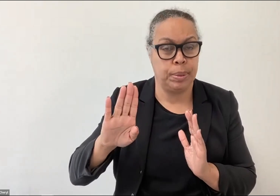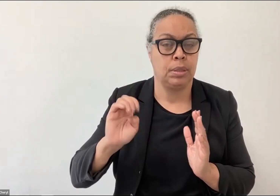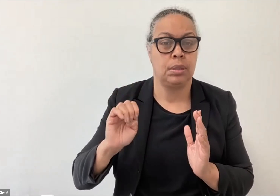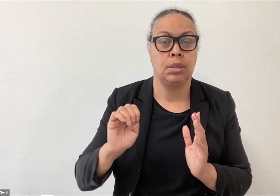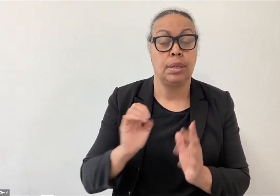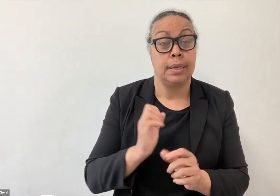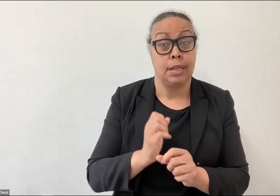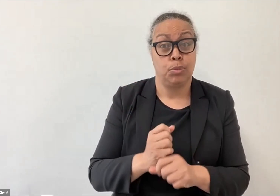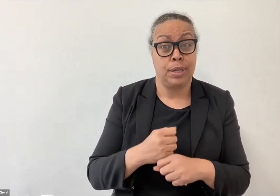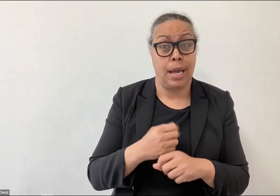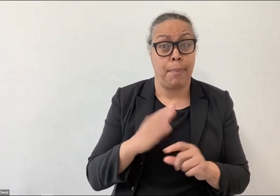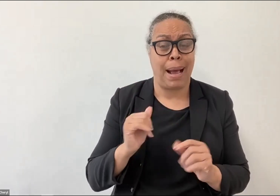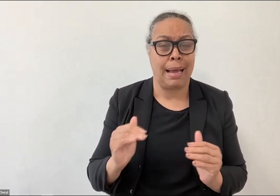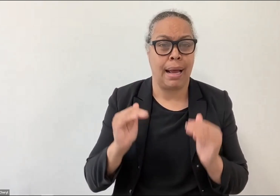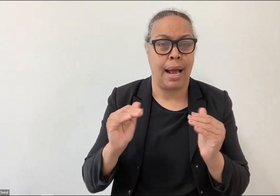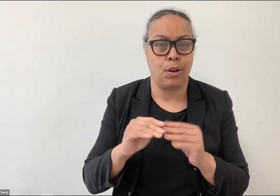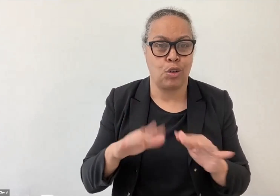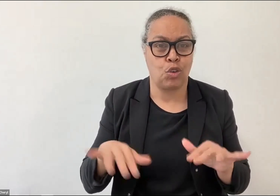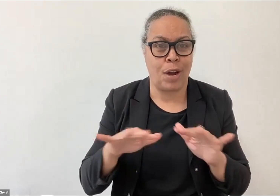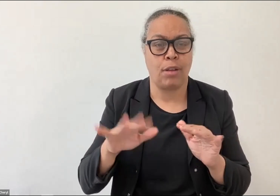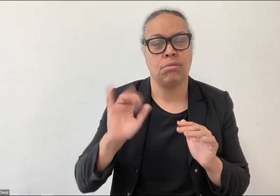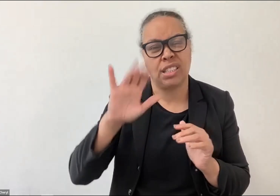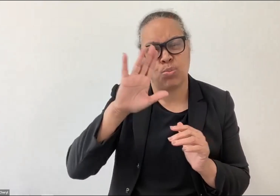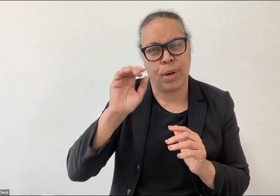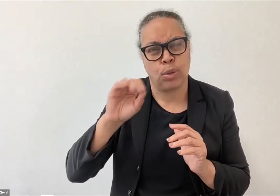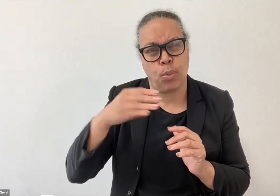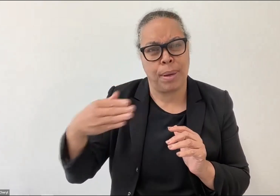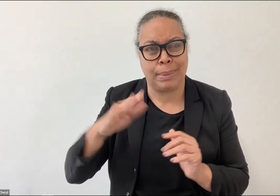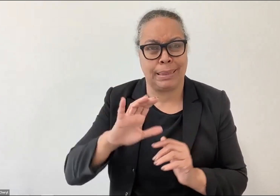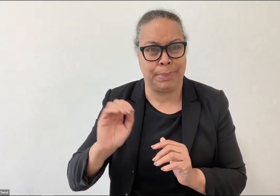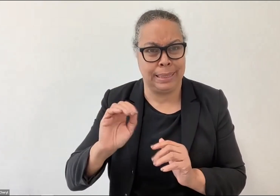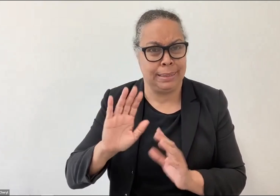by higher ground, which is President Obama michelle Obama's company.